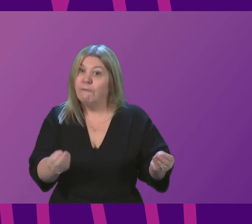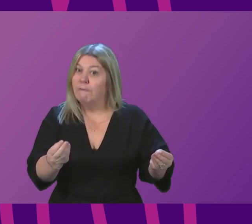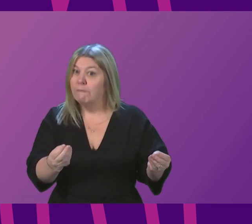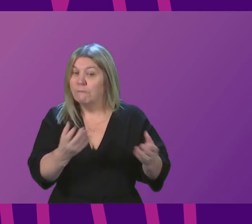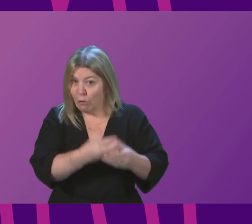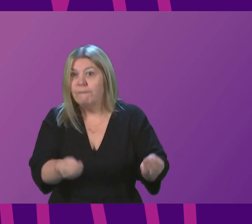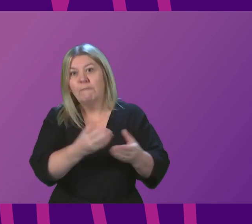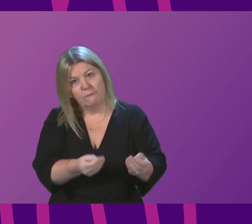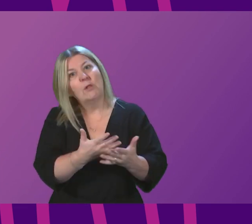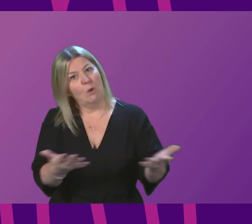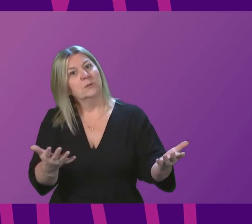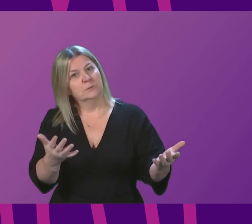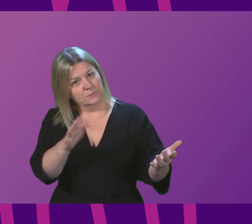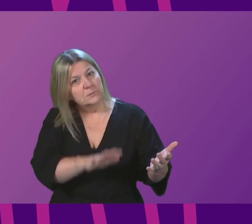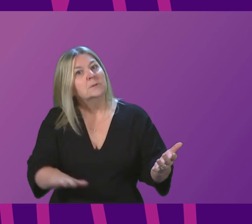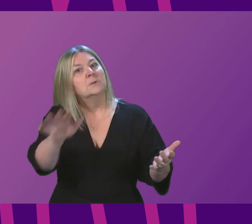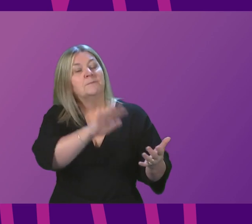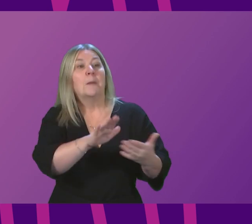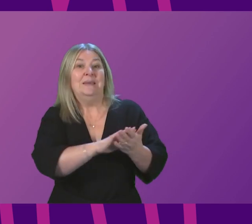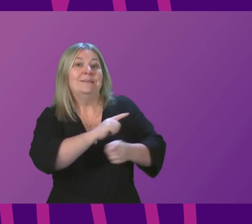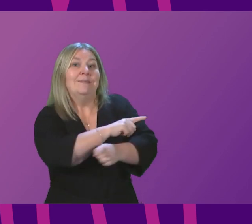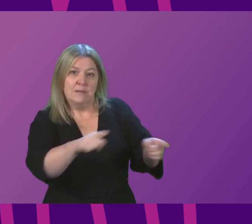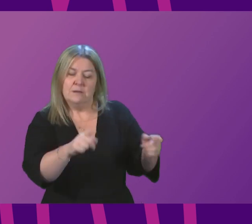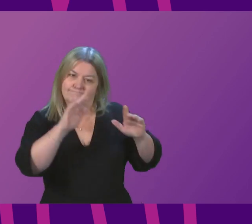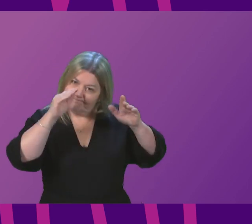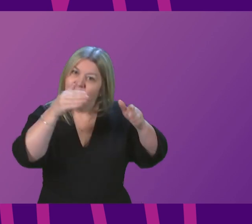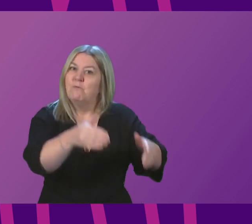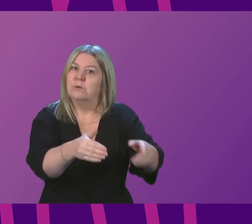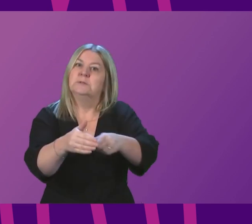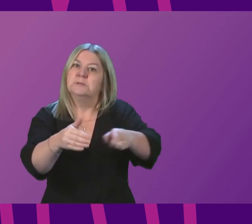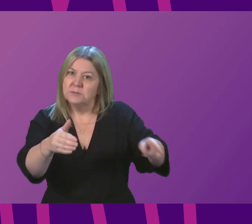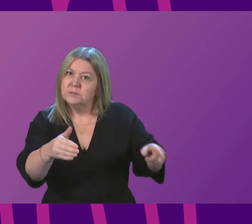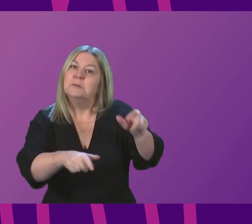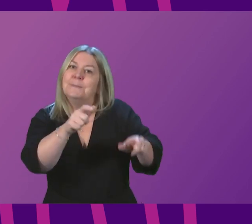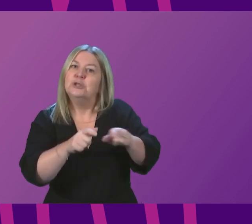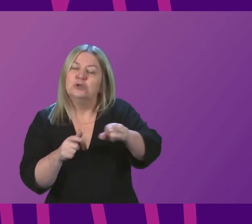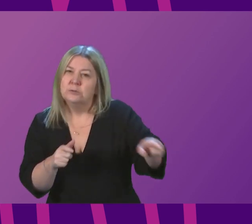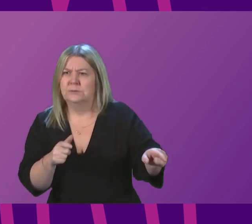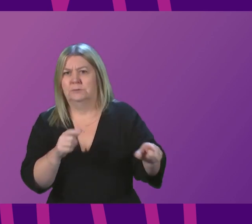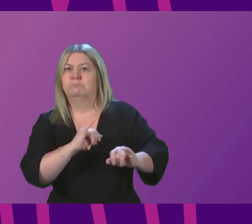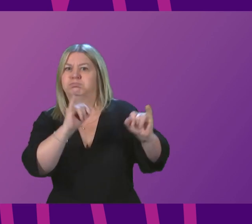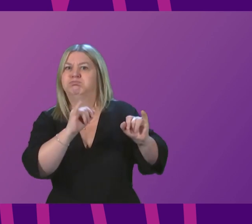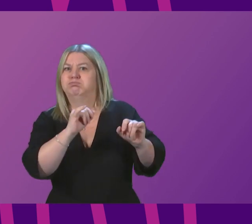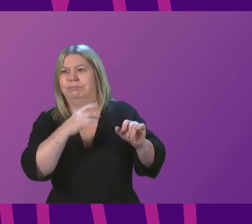health board can continue to focus on the patients who most need care. None of us wants to be in this position.